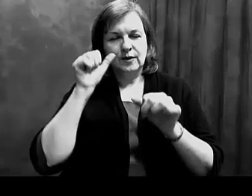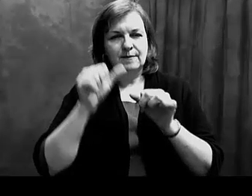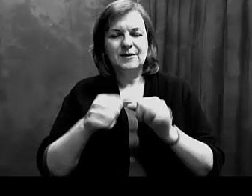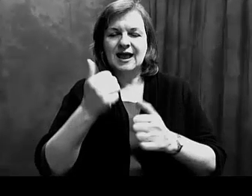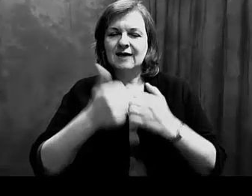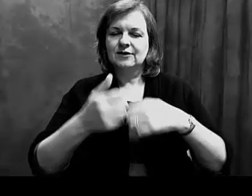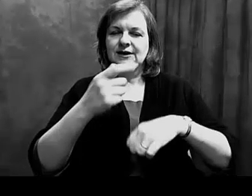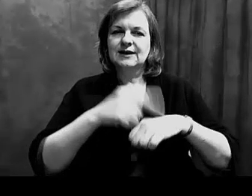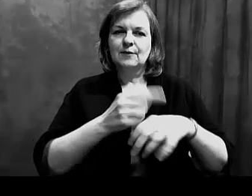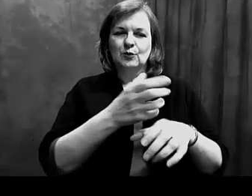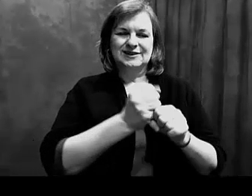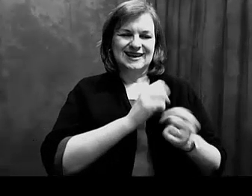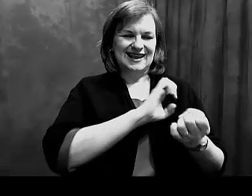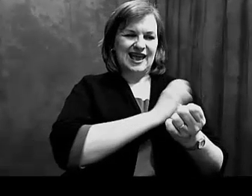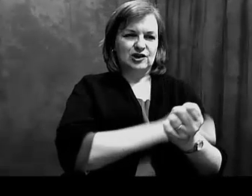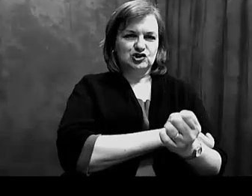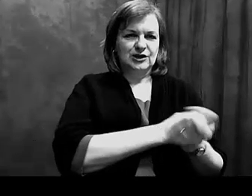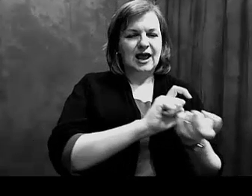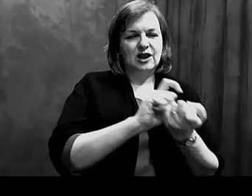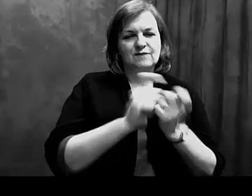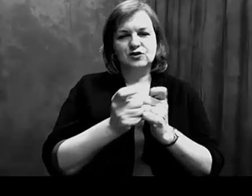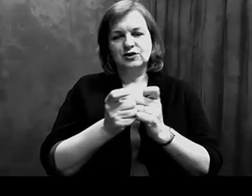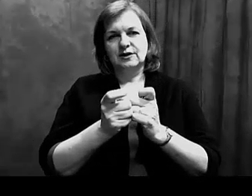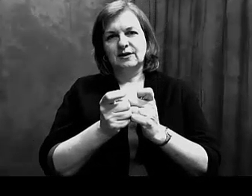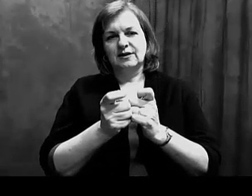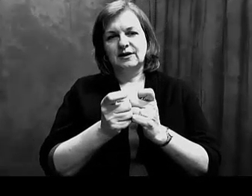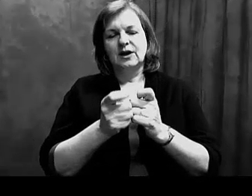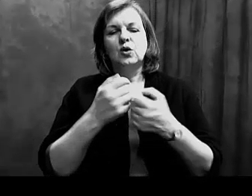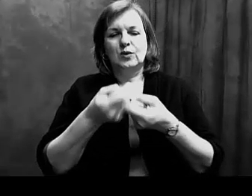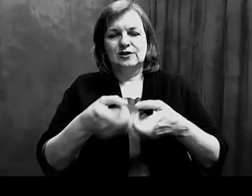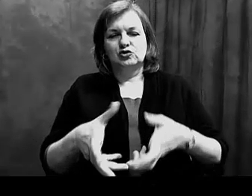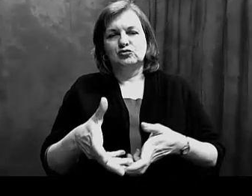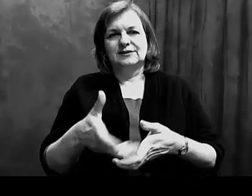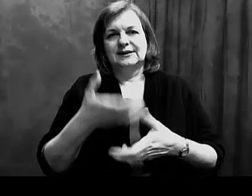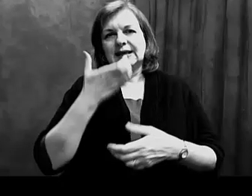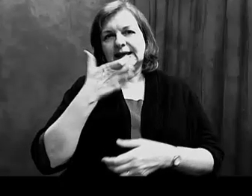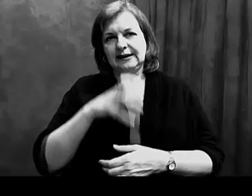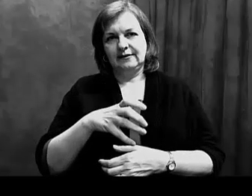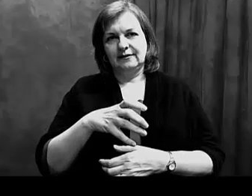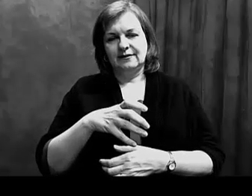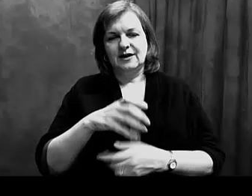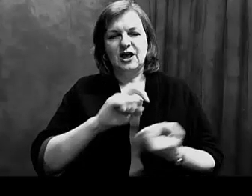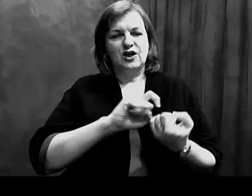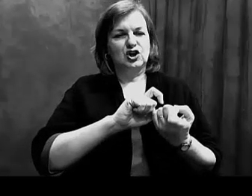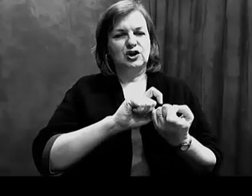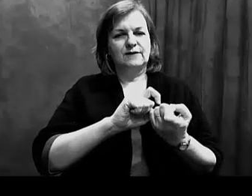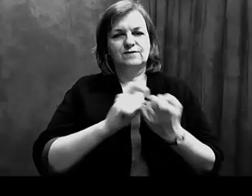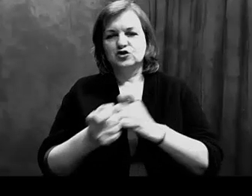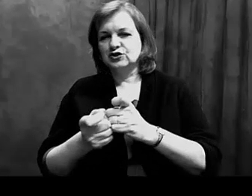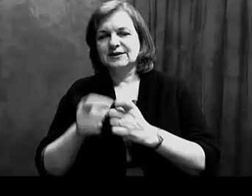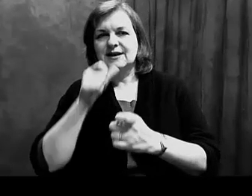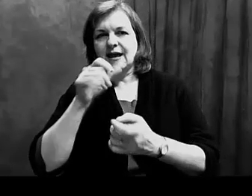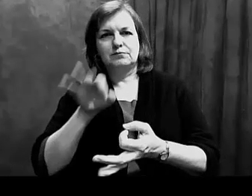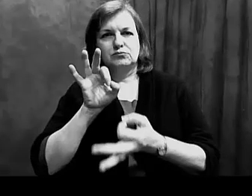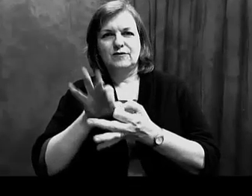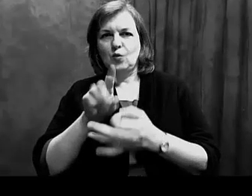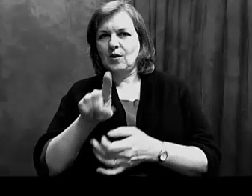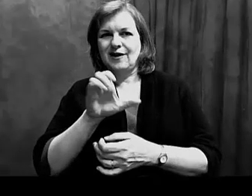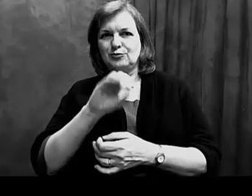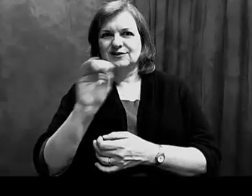that with every conversion of energy we lose some as heat these conversions are not perfect -- they're actually